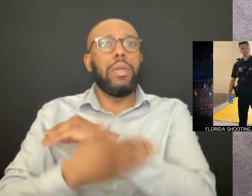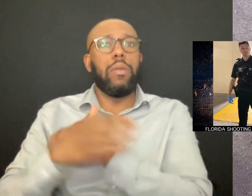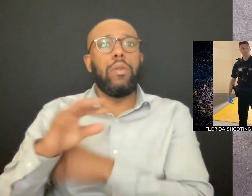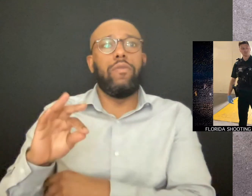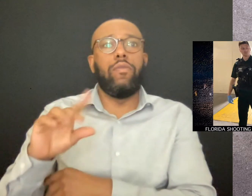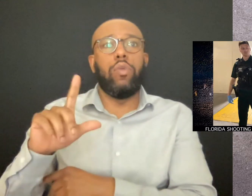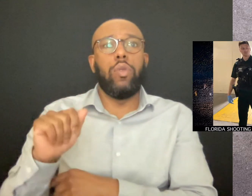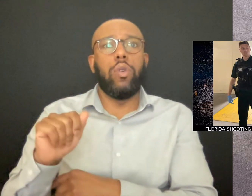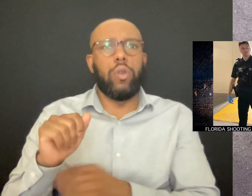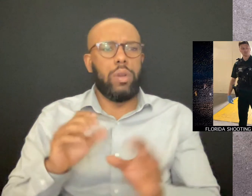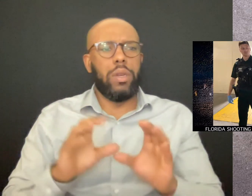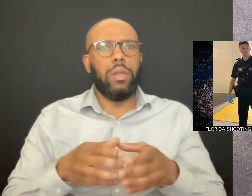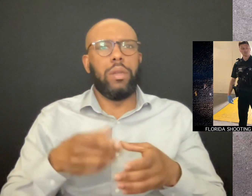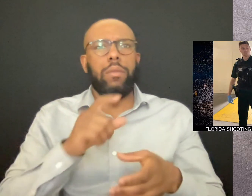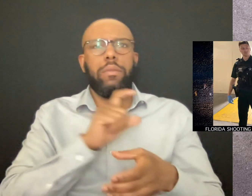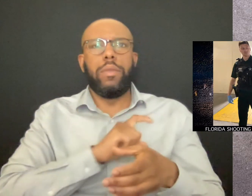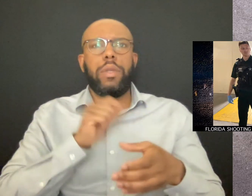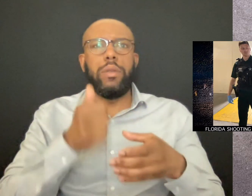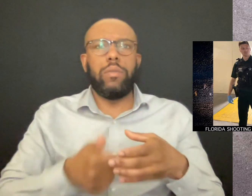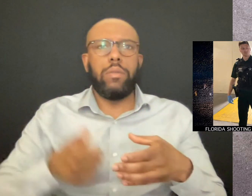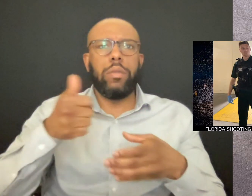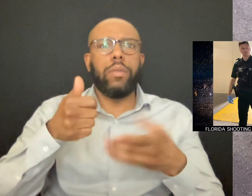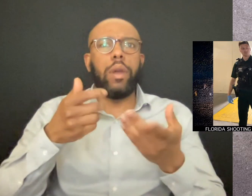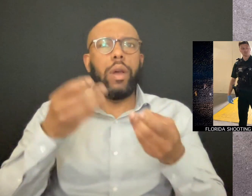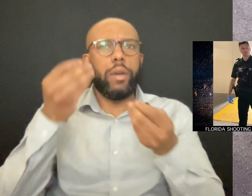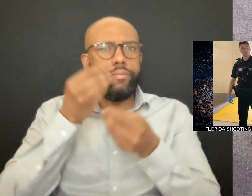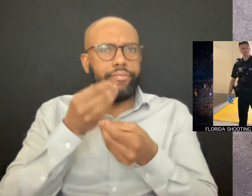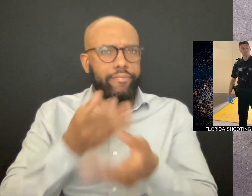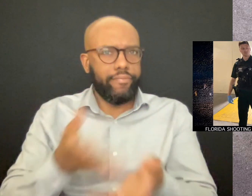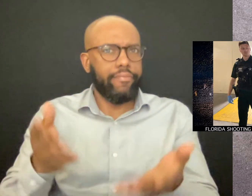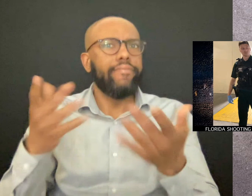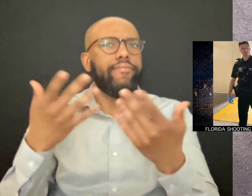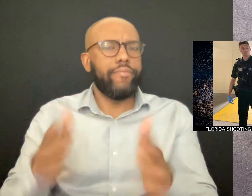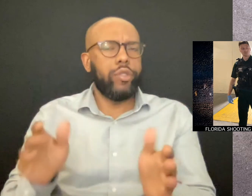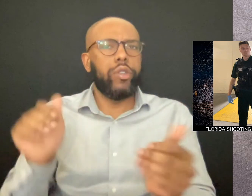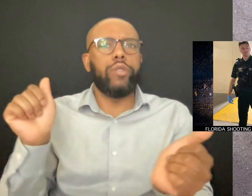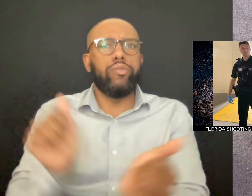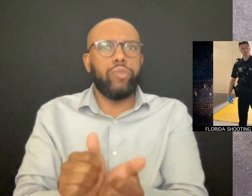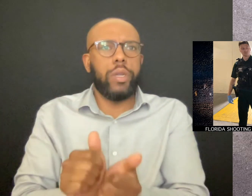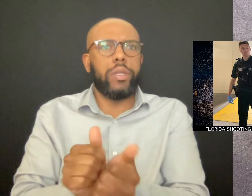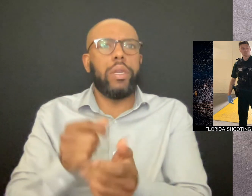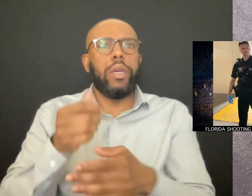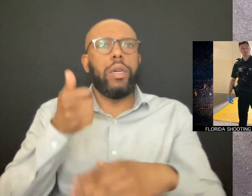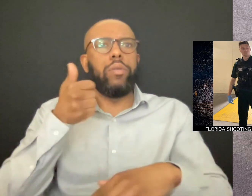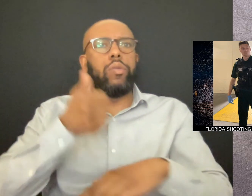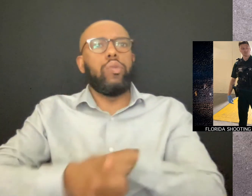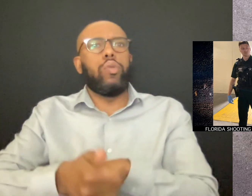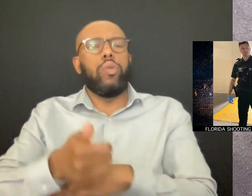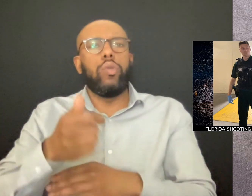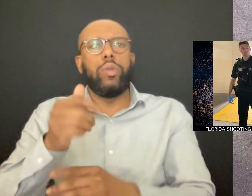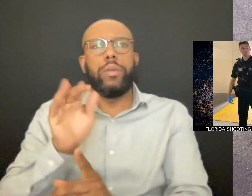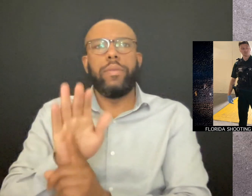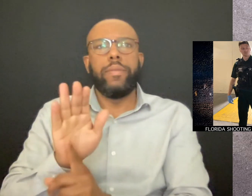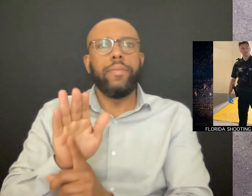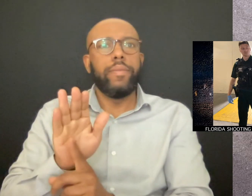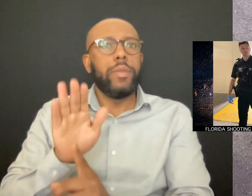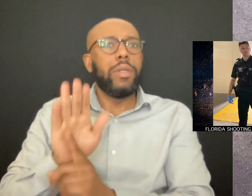authorities in Orange County Florida arrested and charged 19-year-old Keith Moses